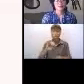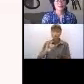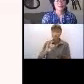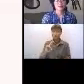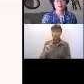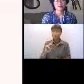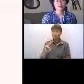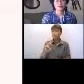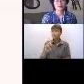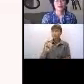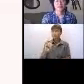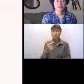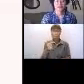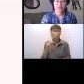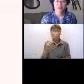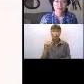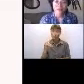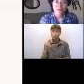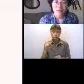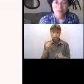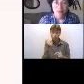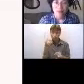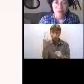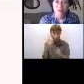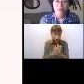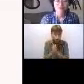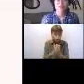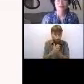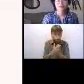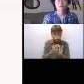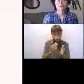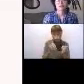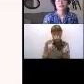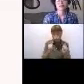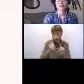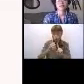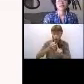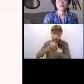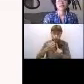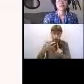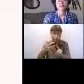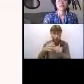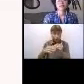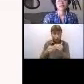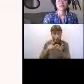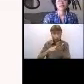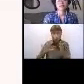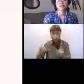we will be able to address some of that as we go through.